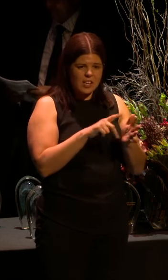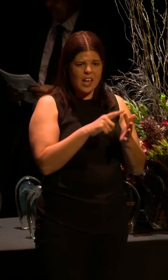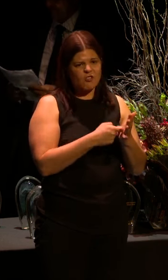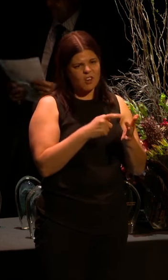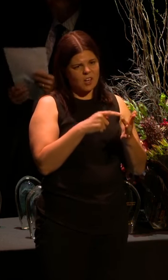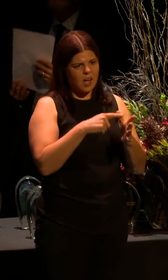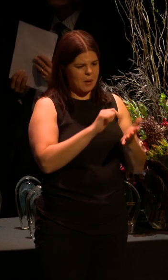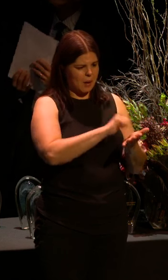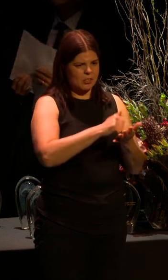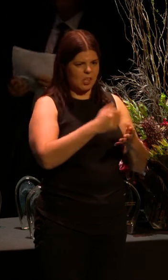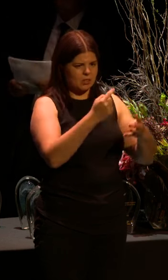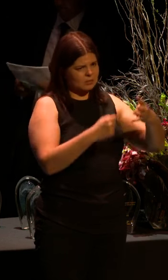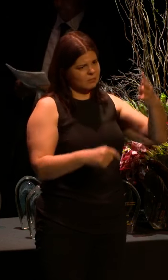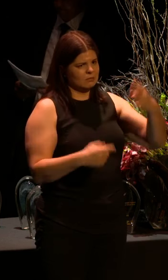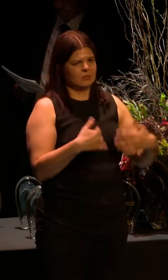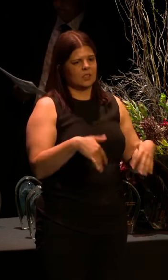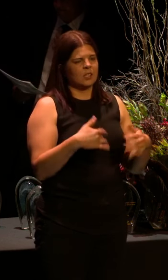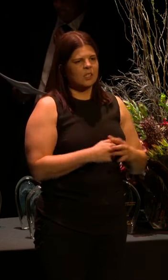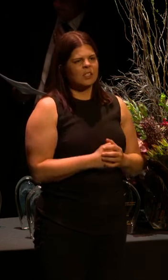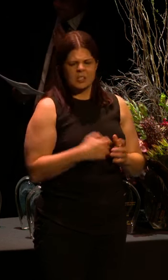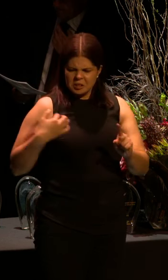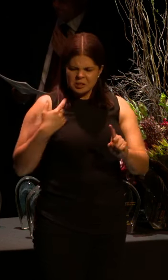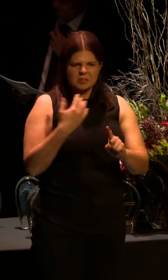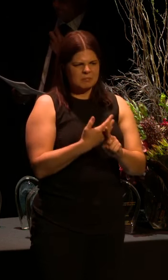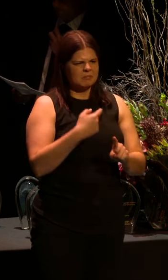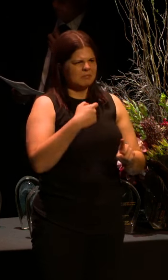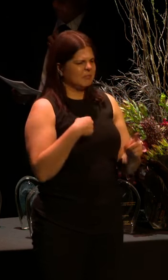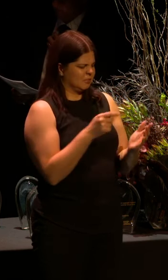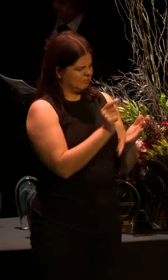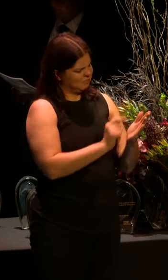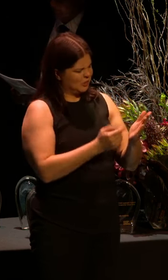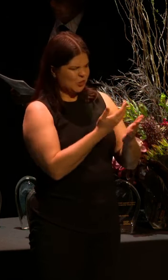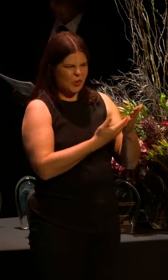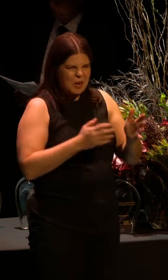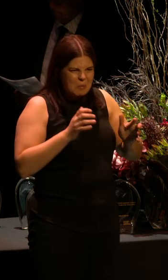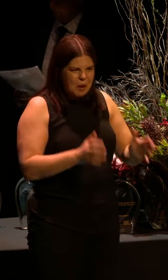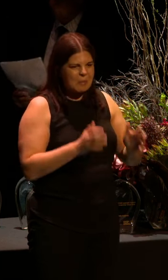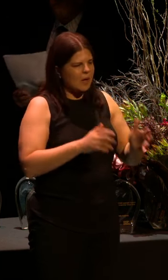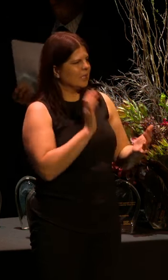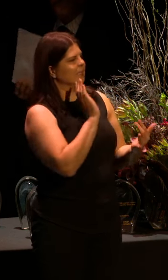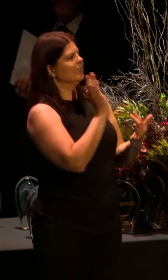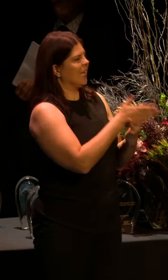Over the years, I've sent them some very strange little stories. They might have felt bemused,